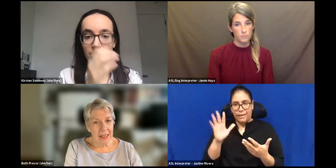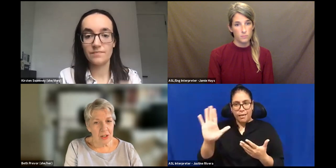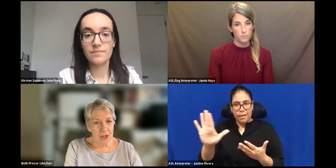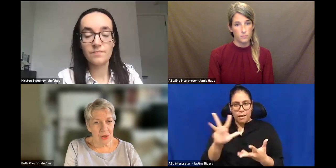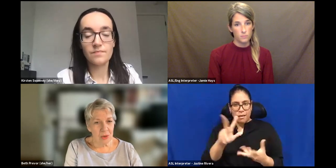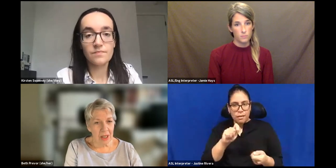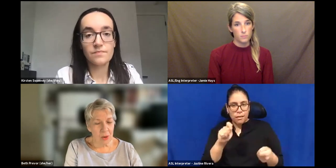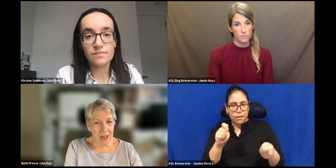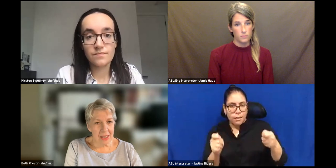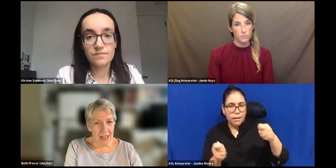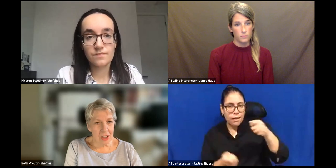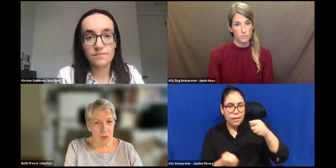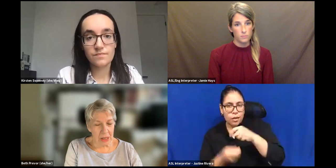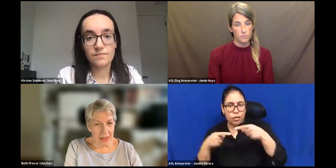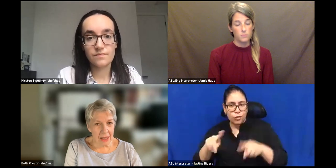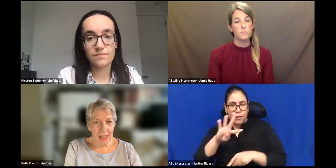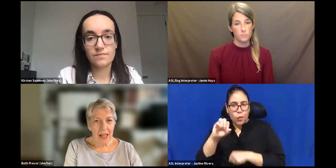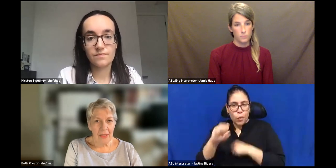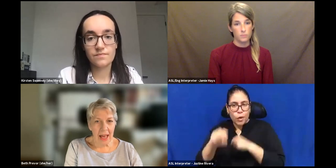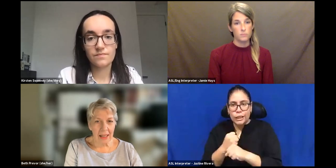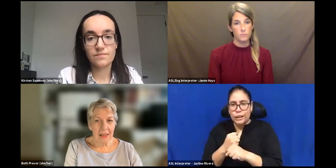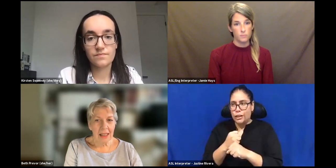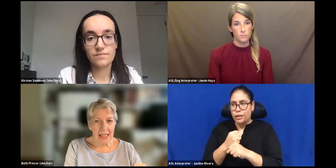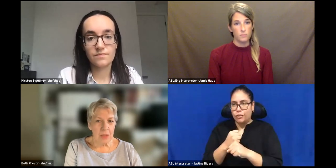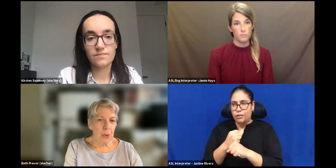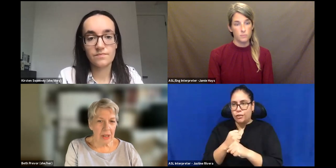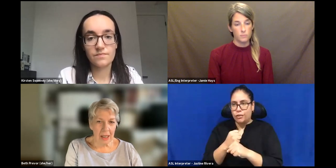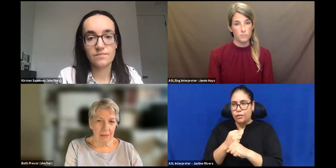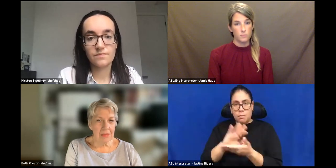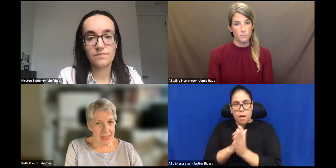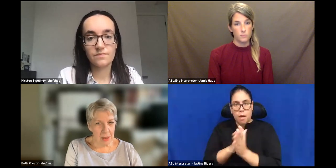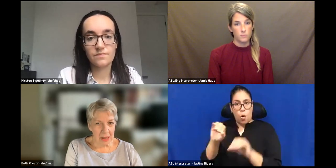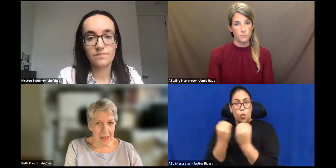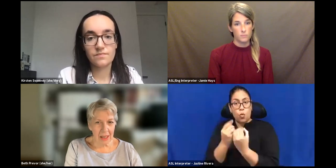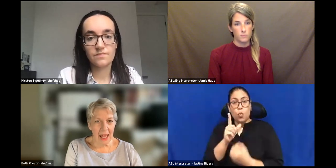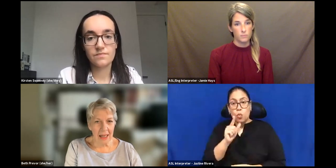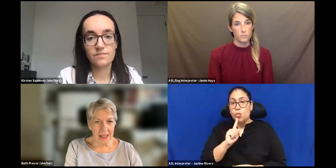into an organization, really, that is putting disability and